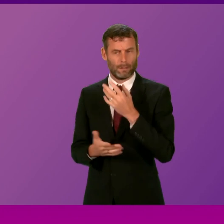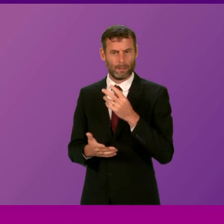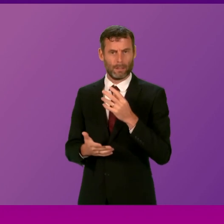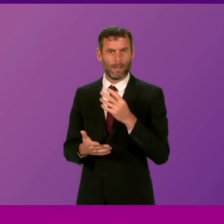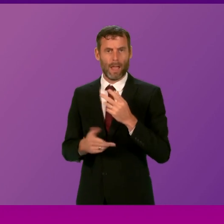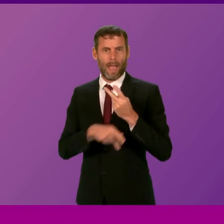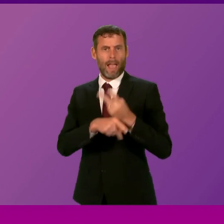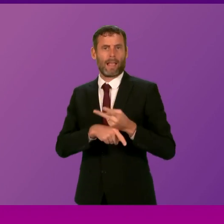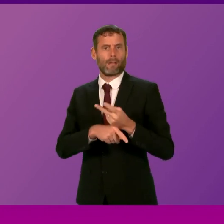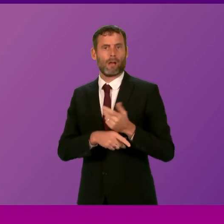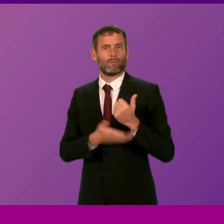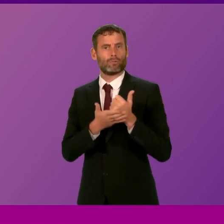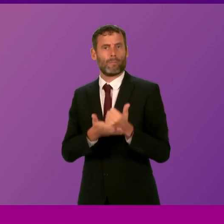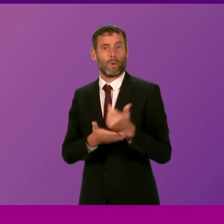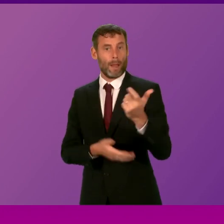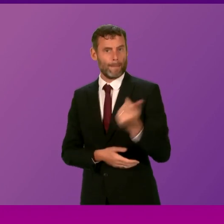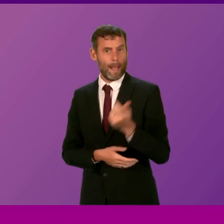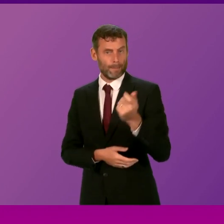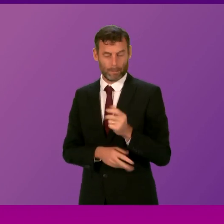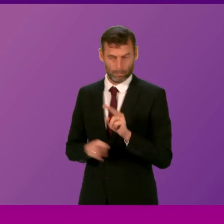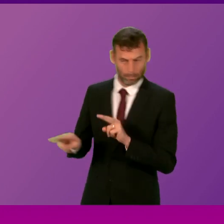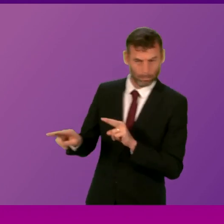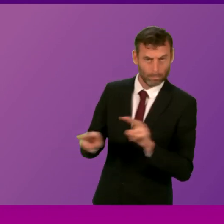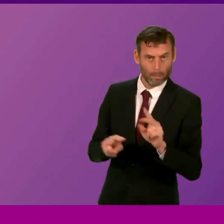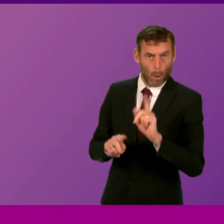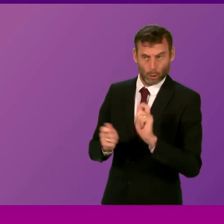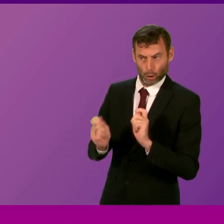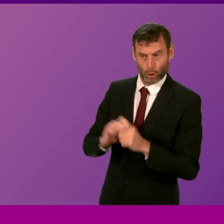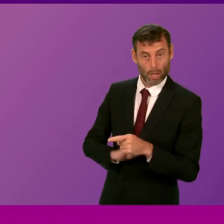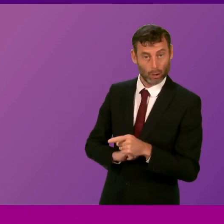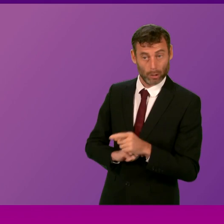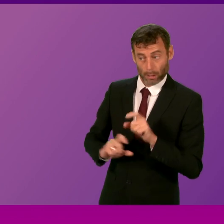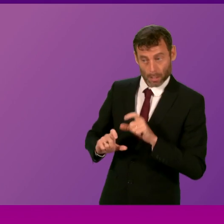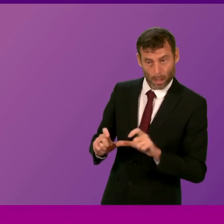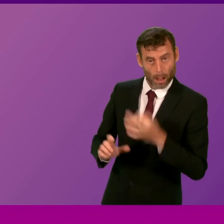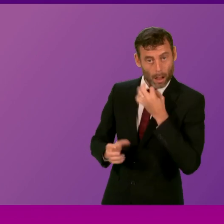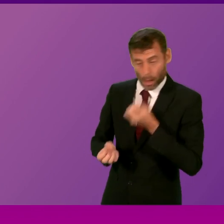support payment on the national mission to tackle poverty and reduce inequality.